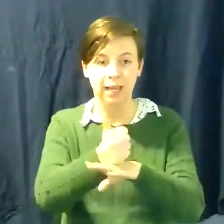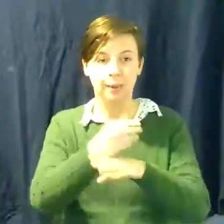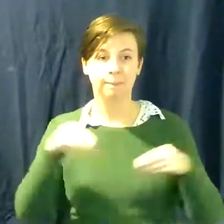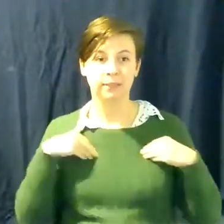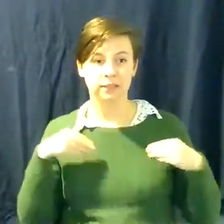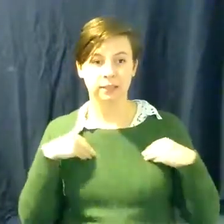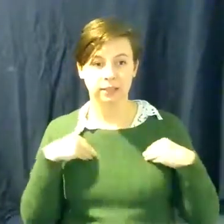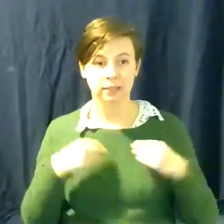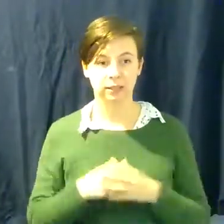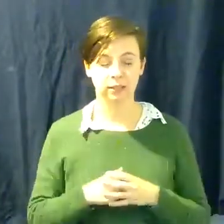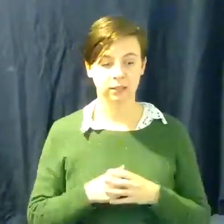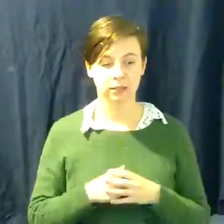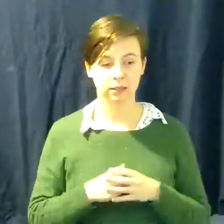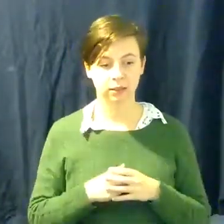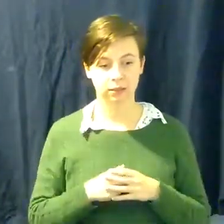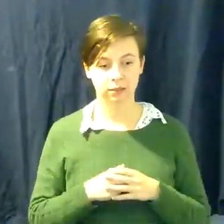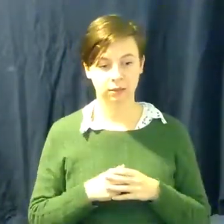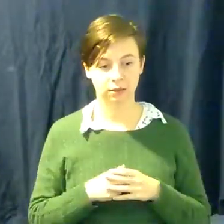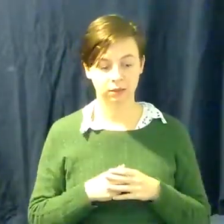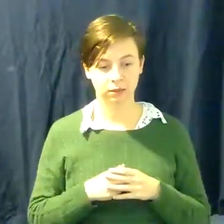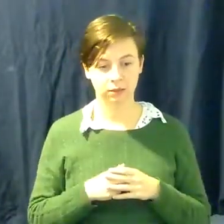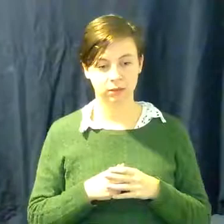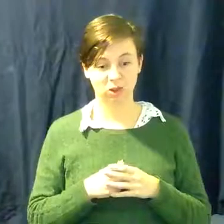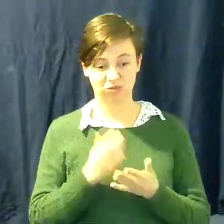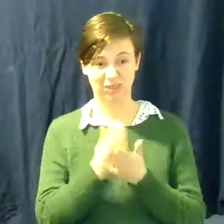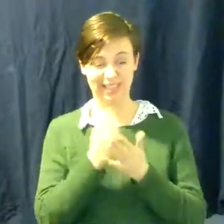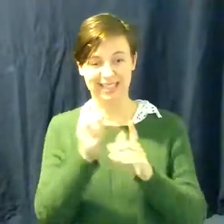a deaf mentor or deafblind mentor support them in establishing